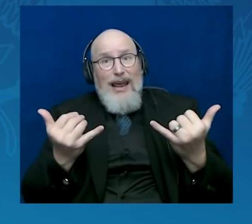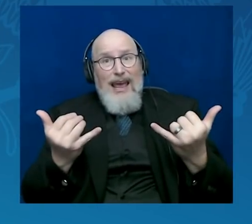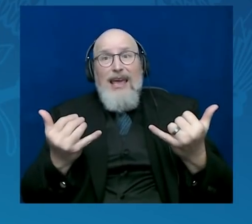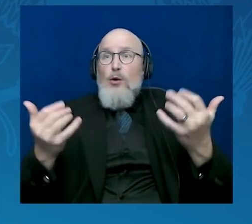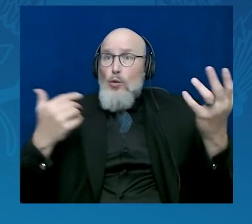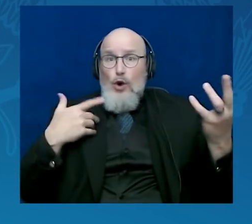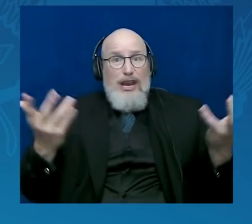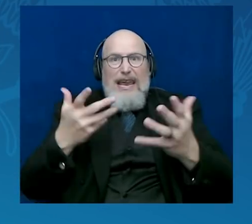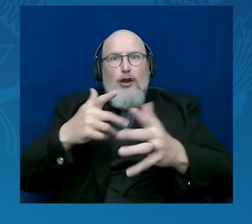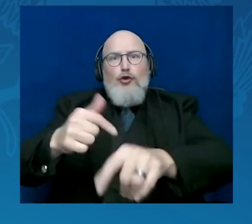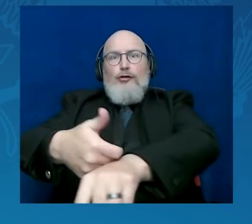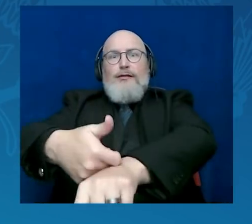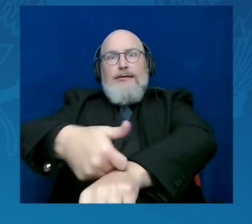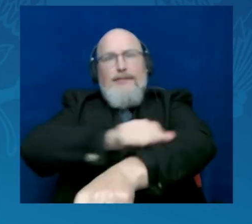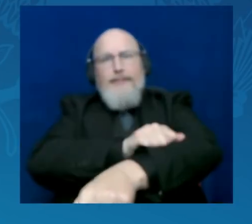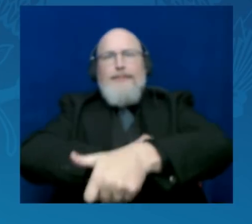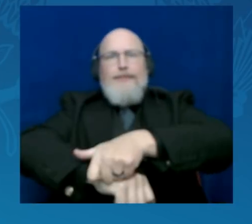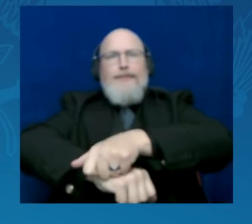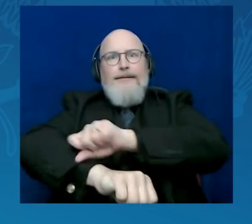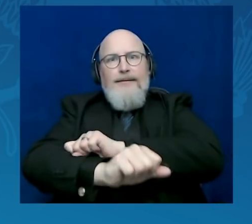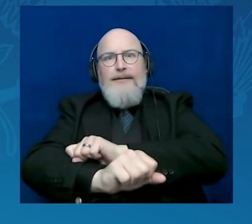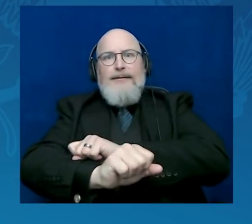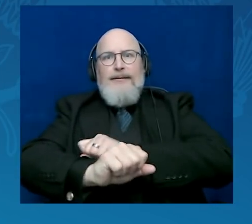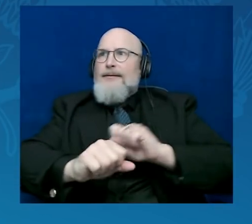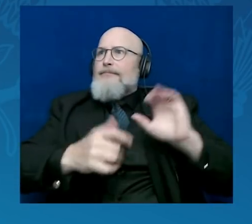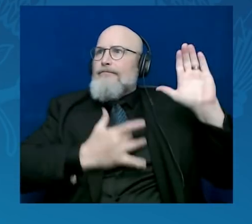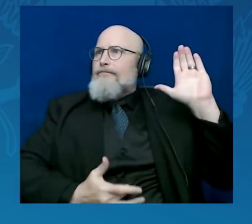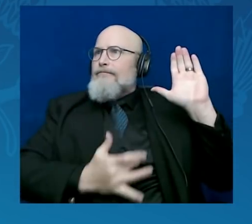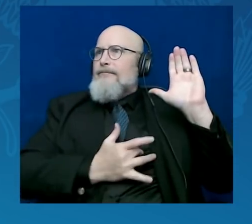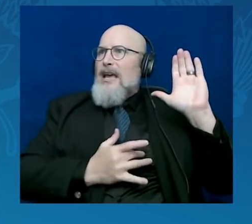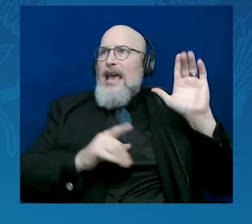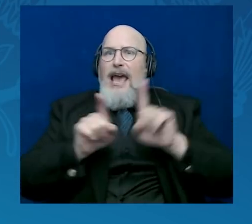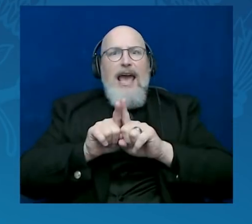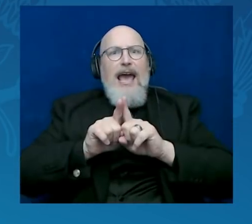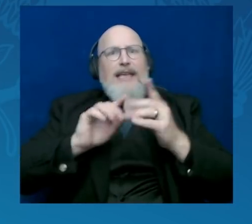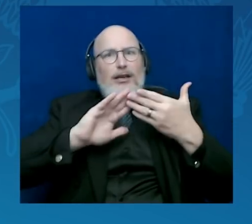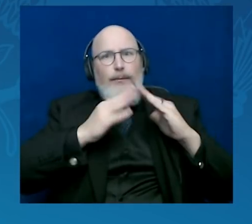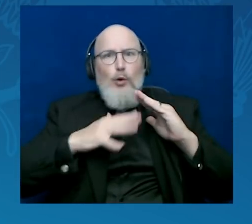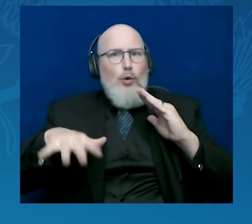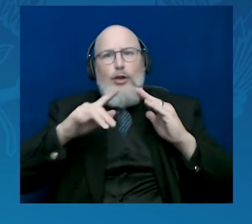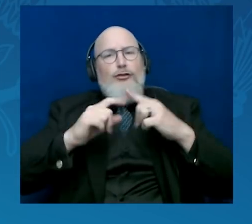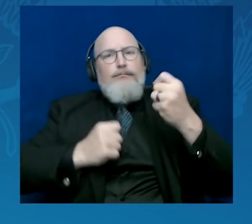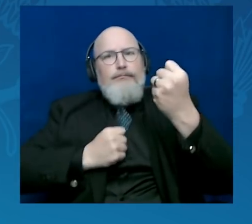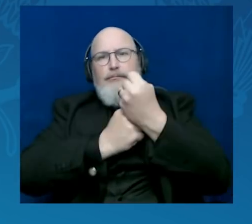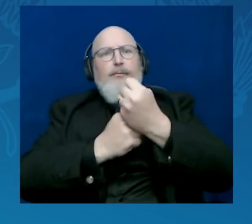as a community to the strength of democracies and the need for us to not only individually